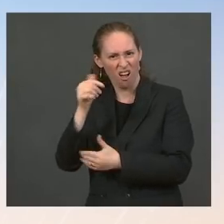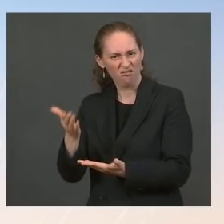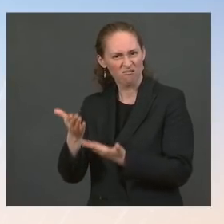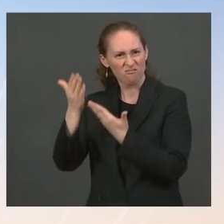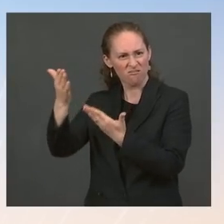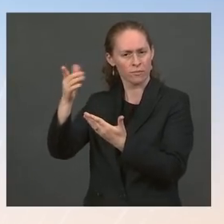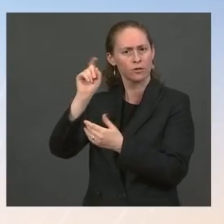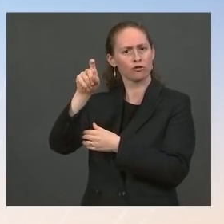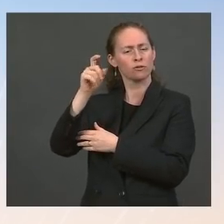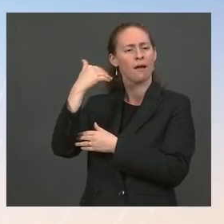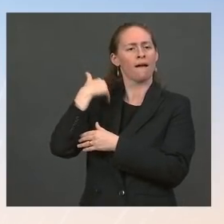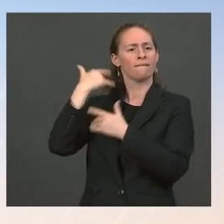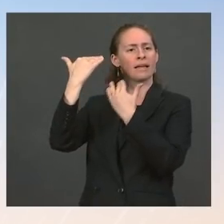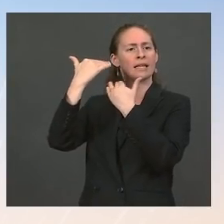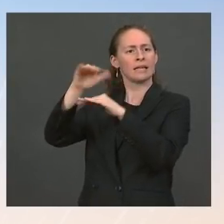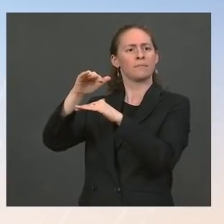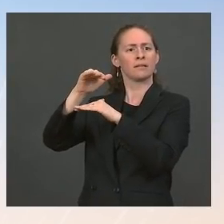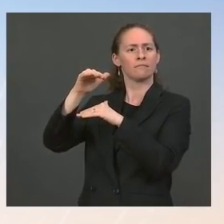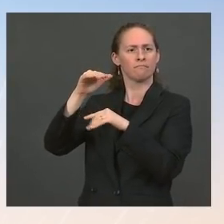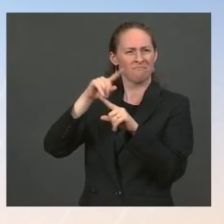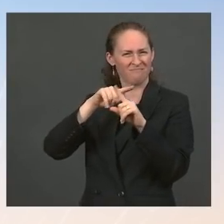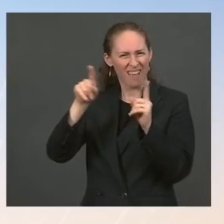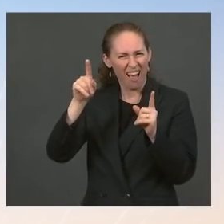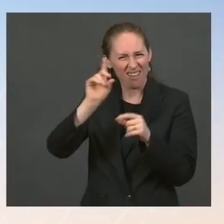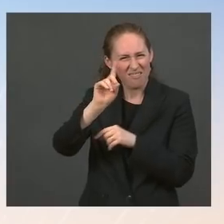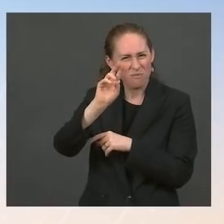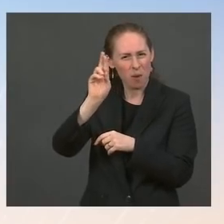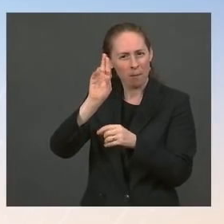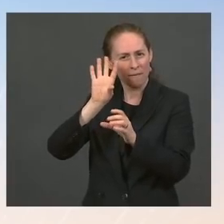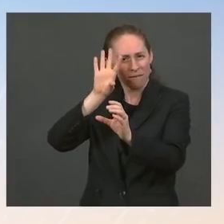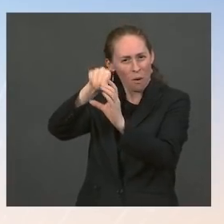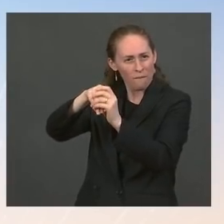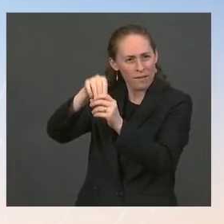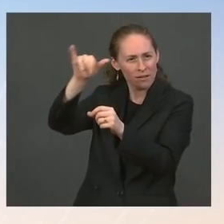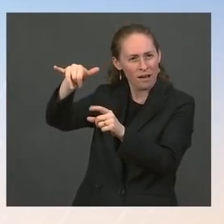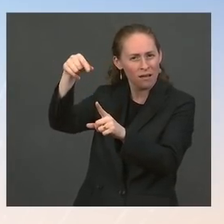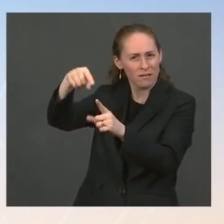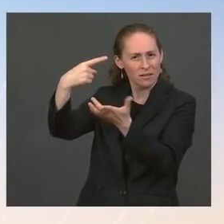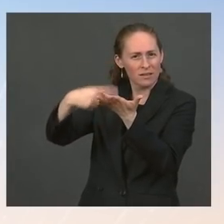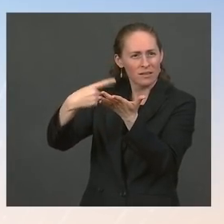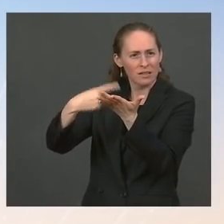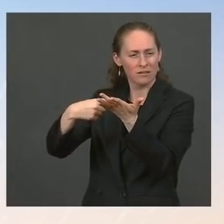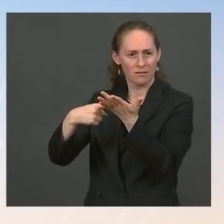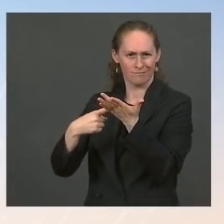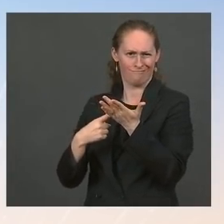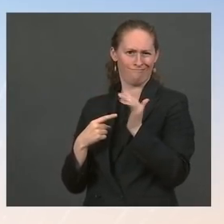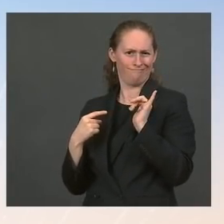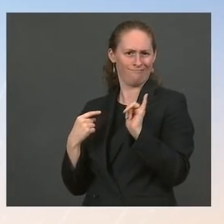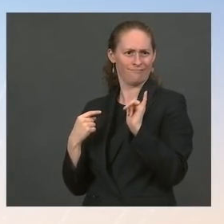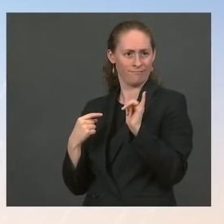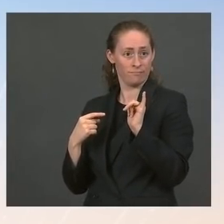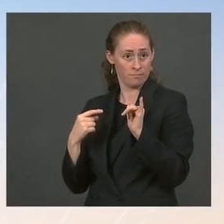and bipartisan support, as stated by that committee, is the takeaway now that any changes to the Court are not likely to happen?